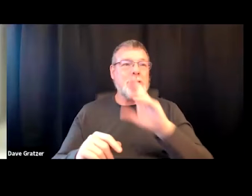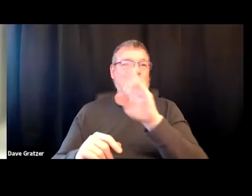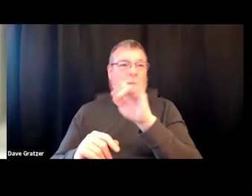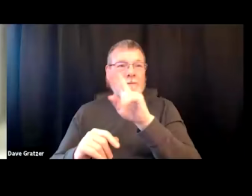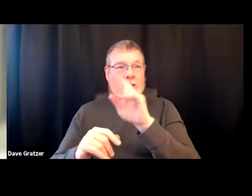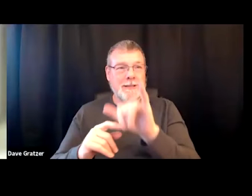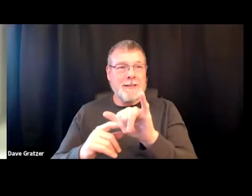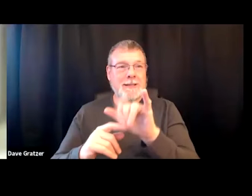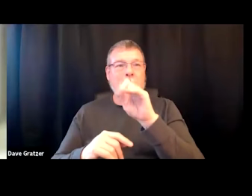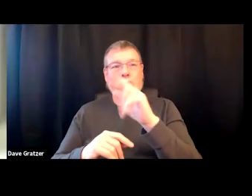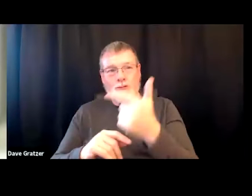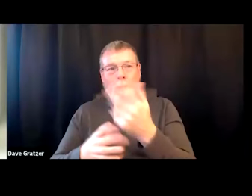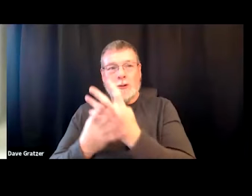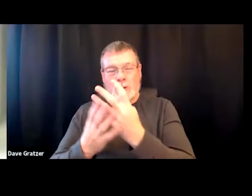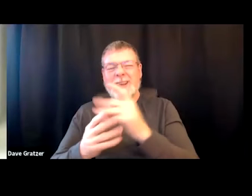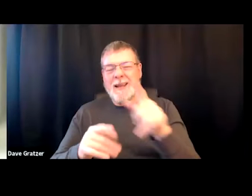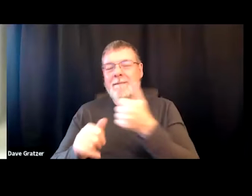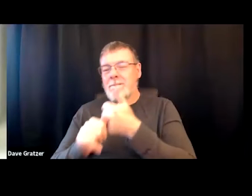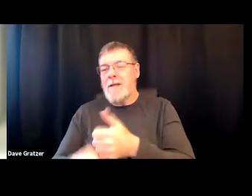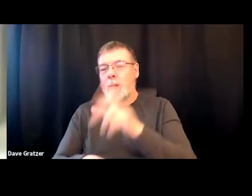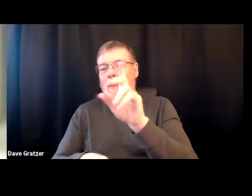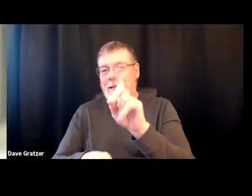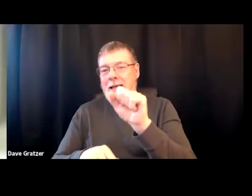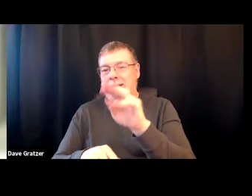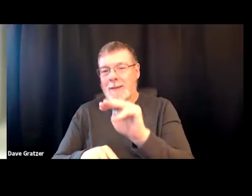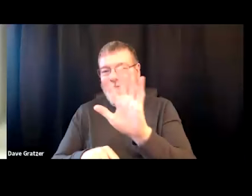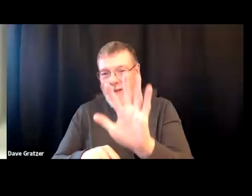which is modeled after DSM-5 diagnostic criteria.